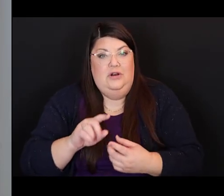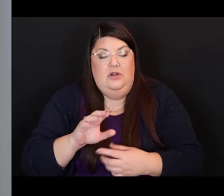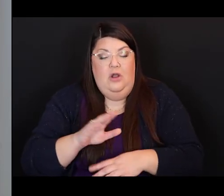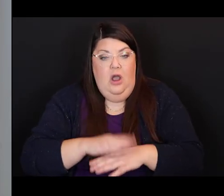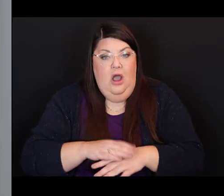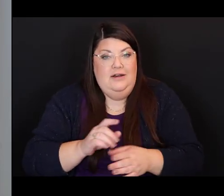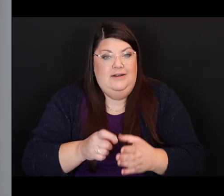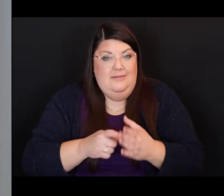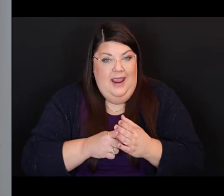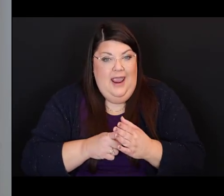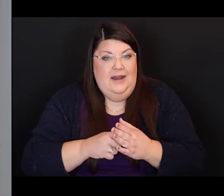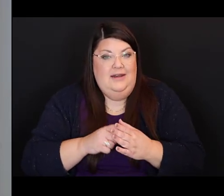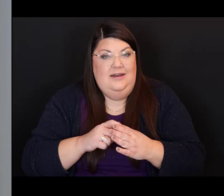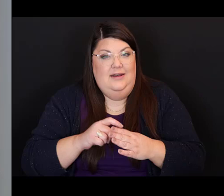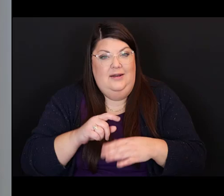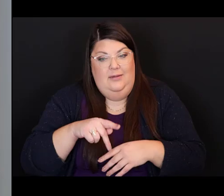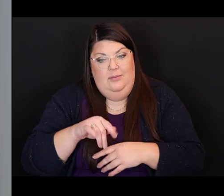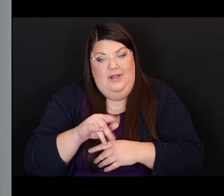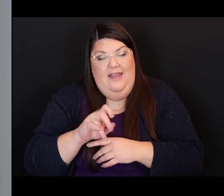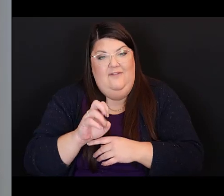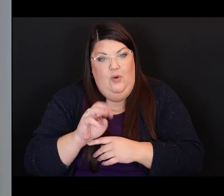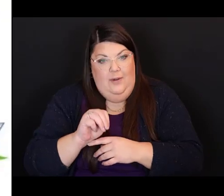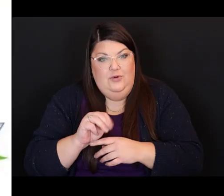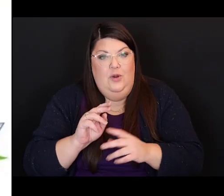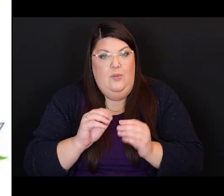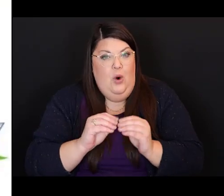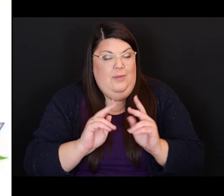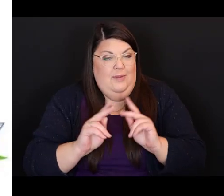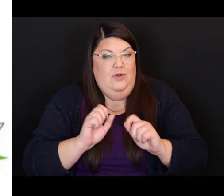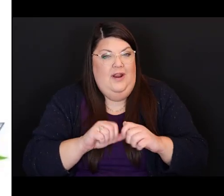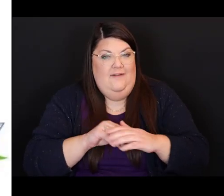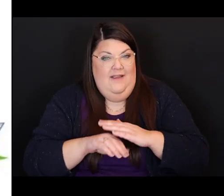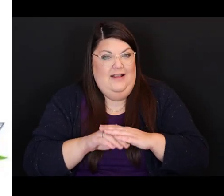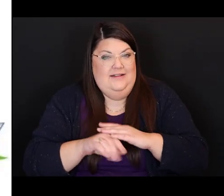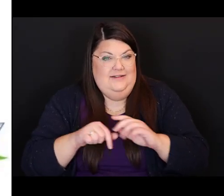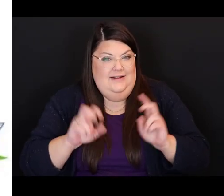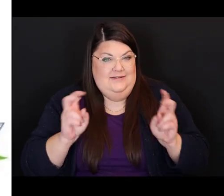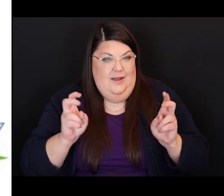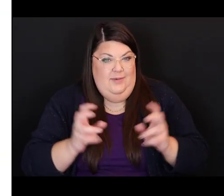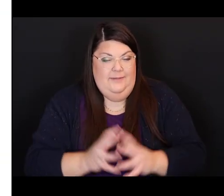people could get access to this topical area. [Heather] Can you tell us a little bit about